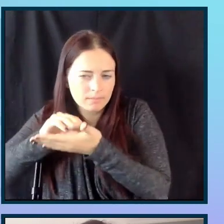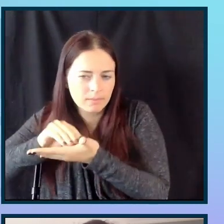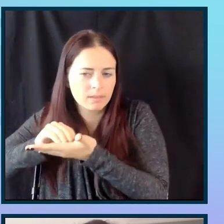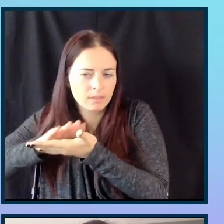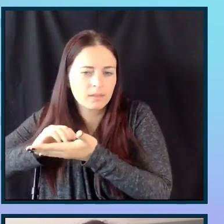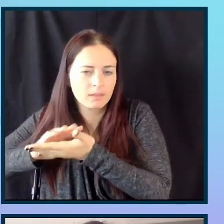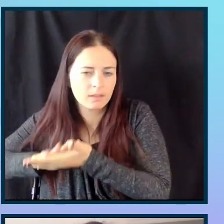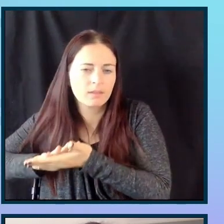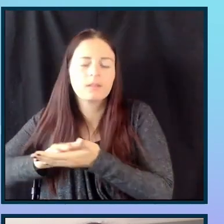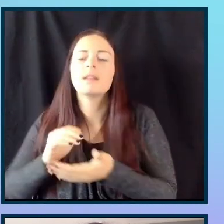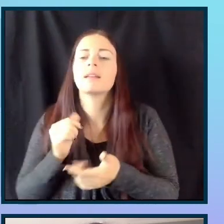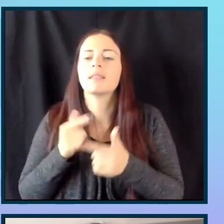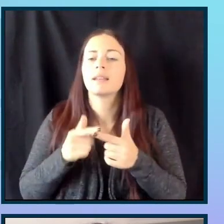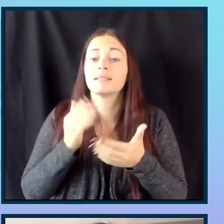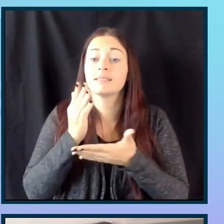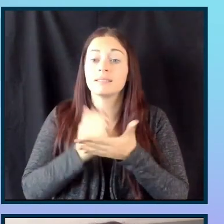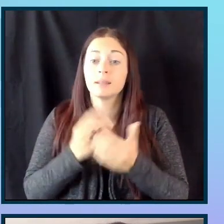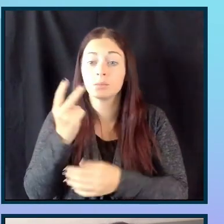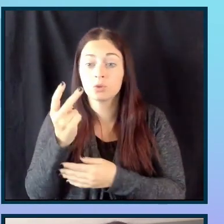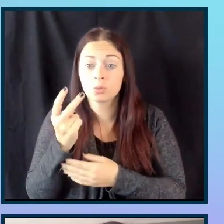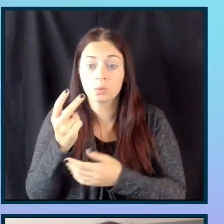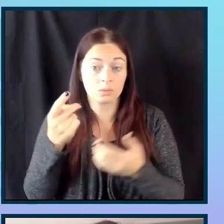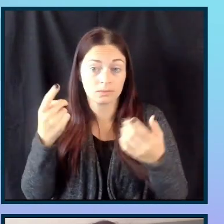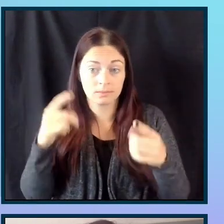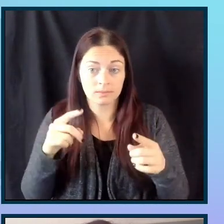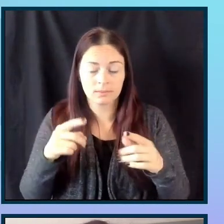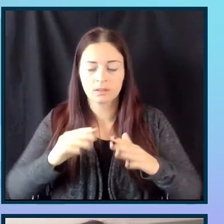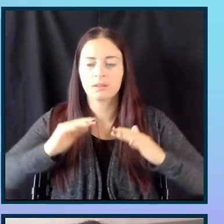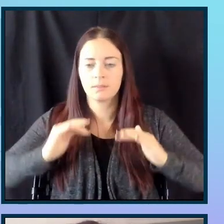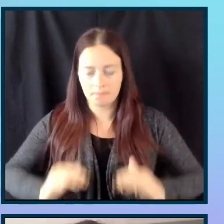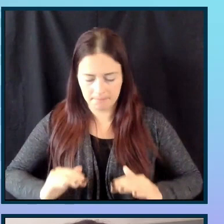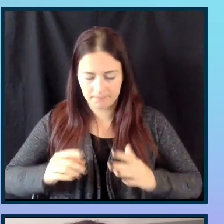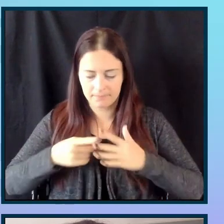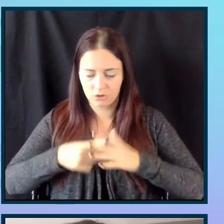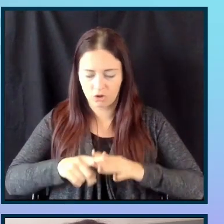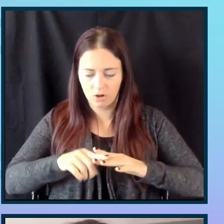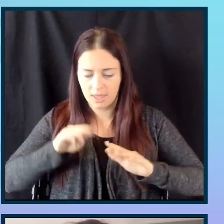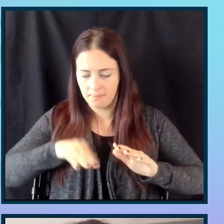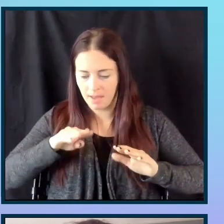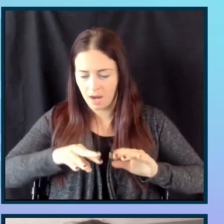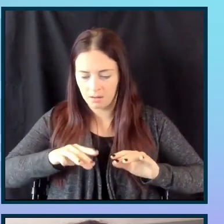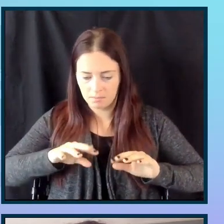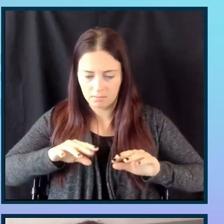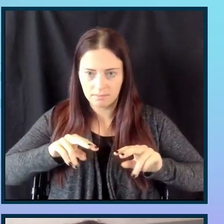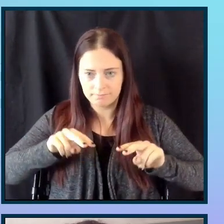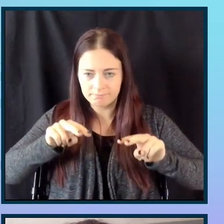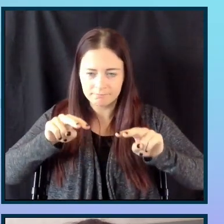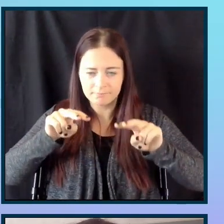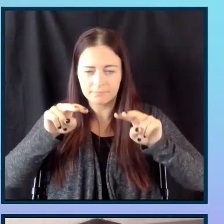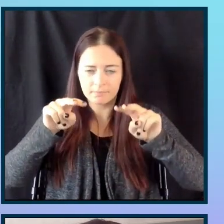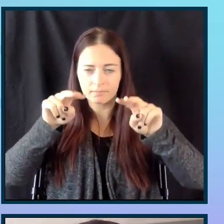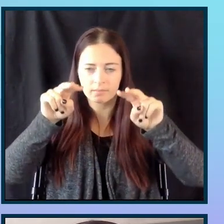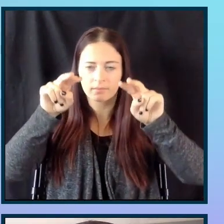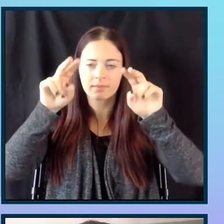We'll start at the bottom of the page, Shift + Tab through all the way to the top and see if any what's obscured.